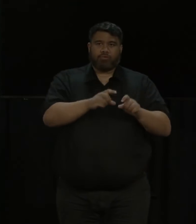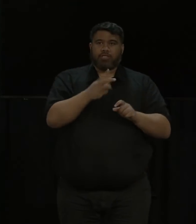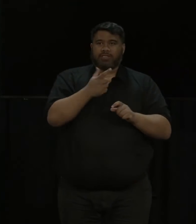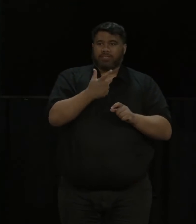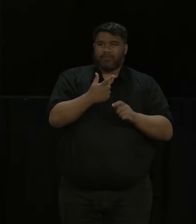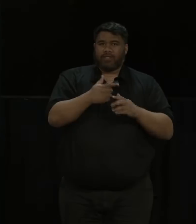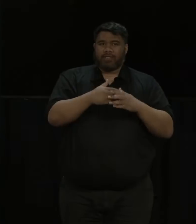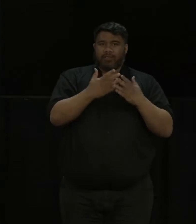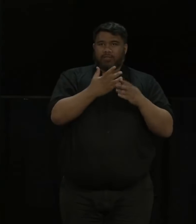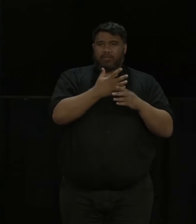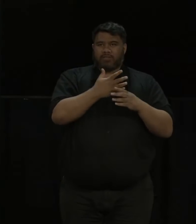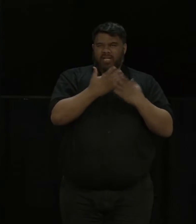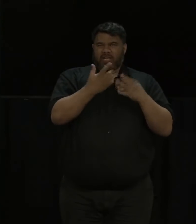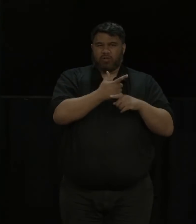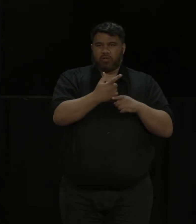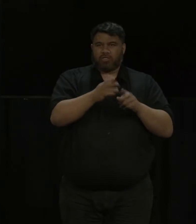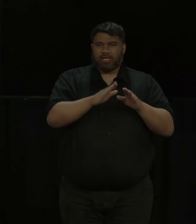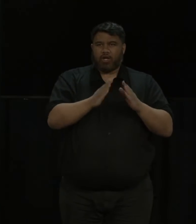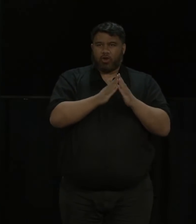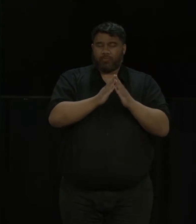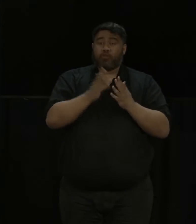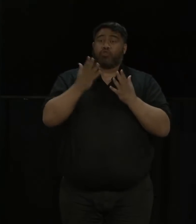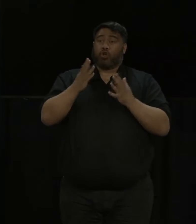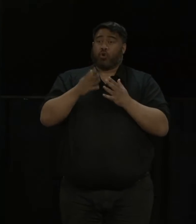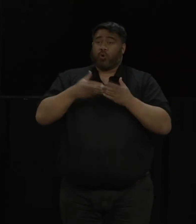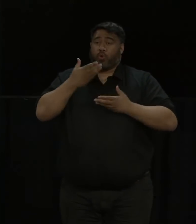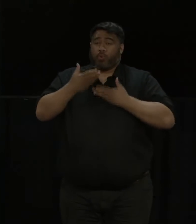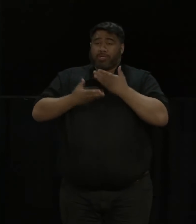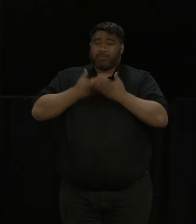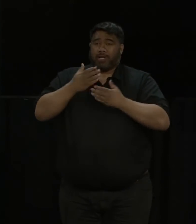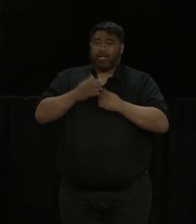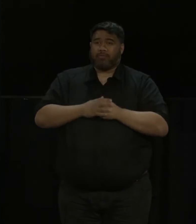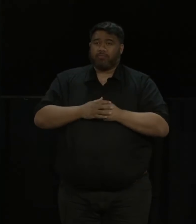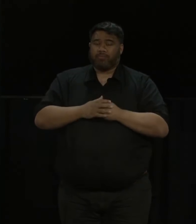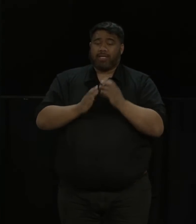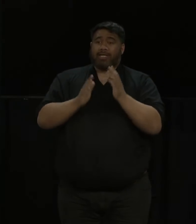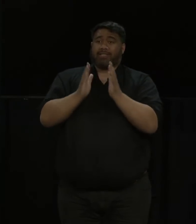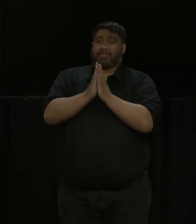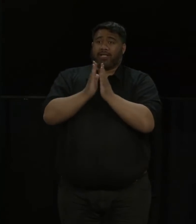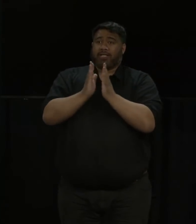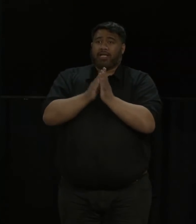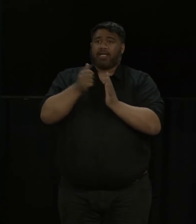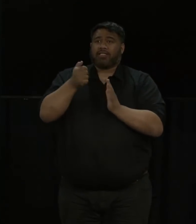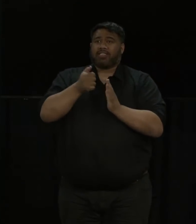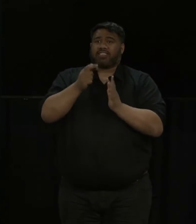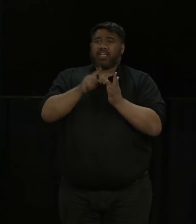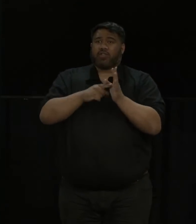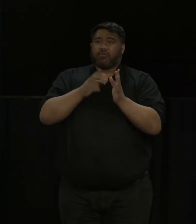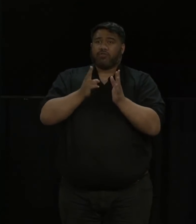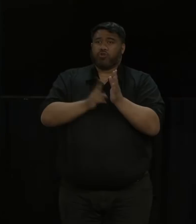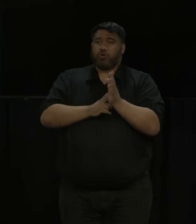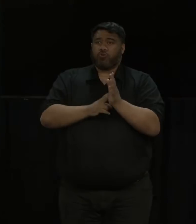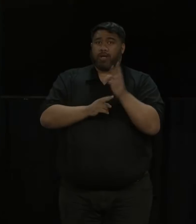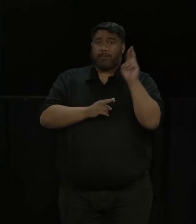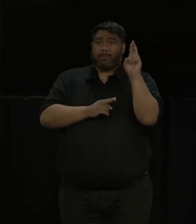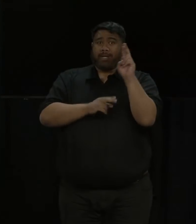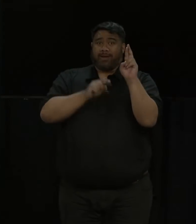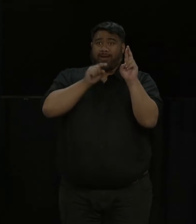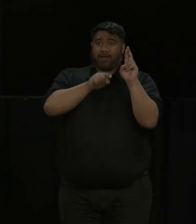enter MiQ.